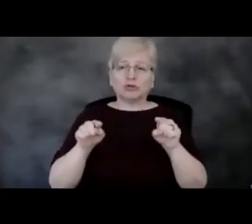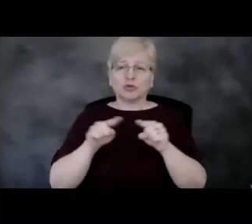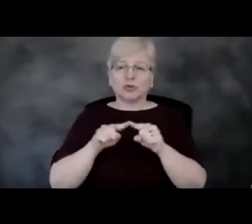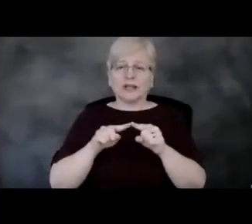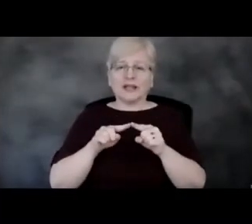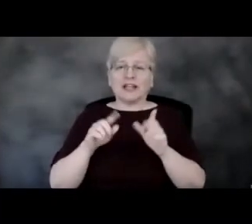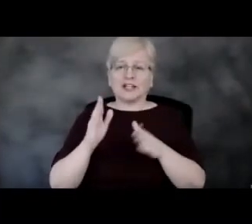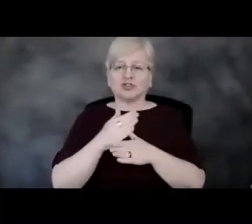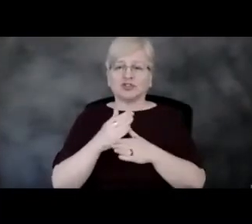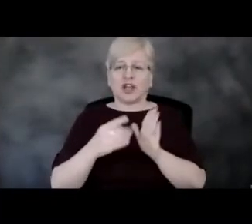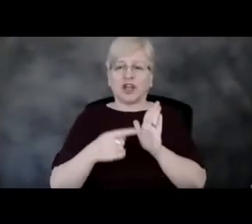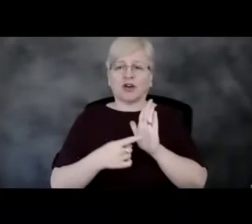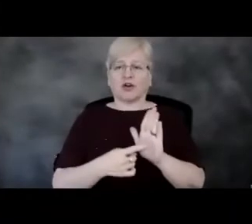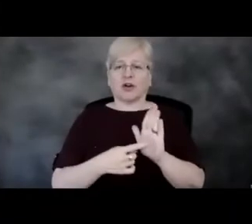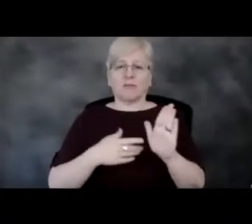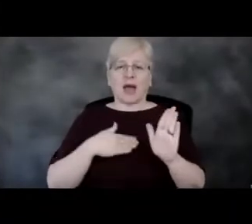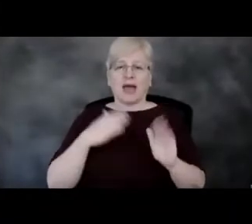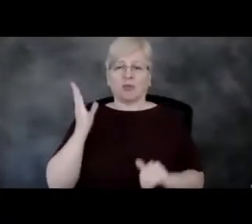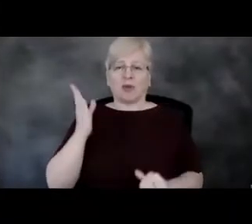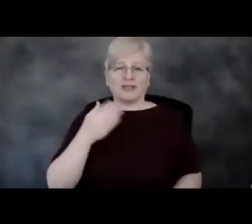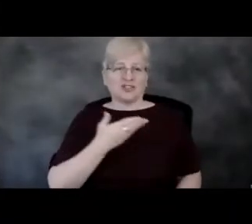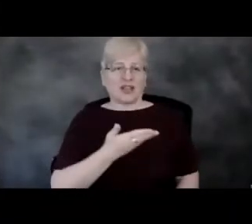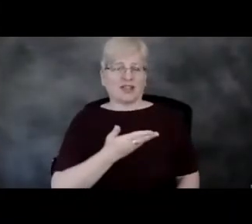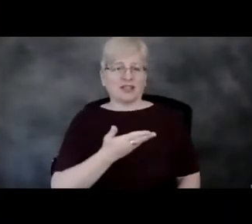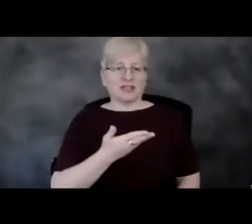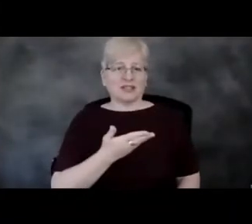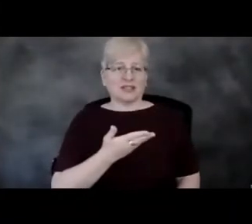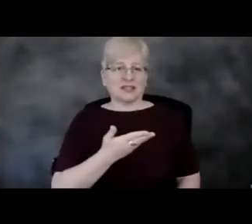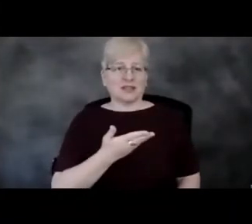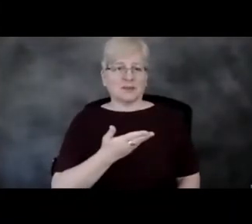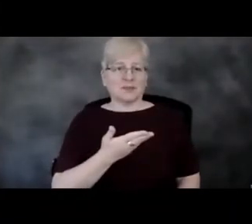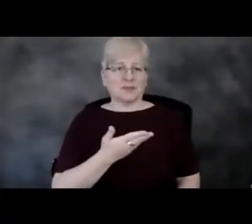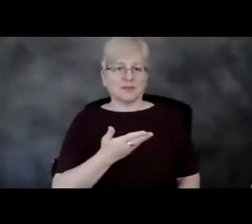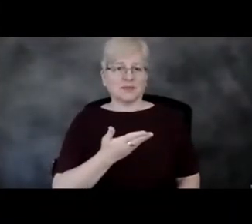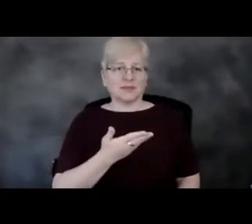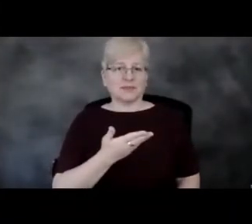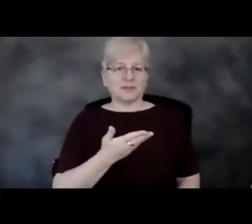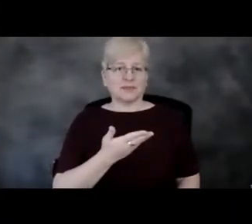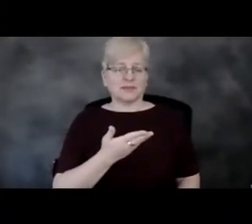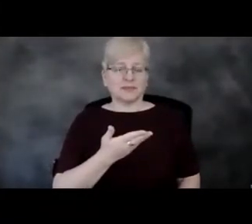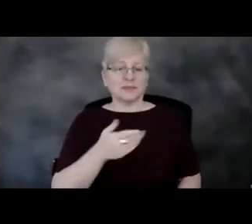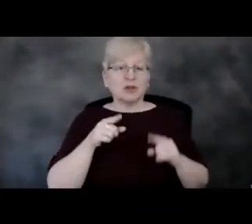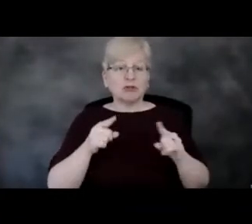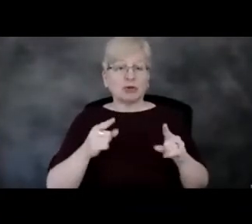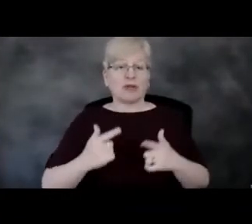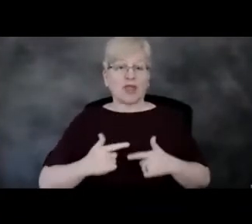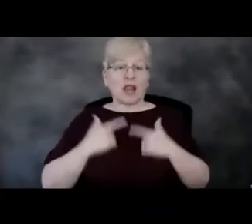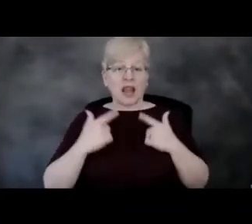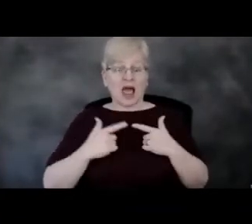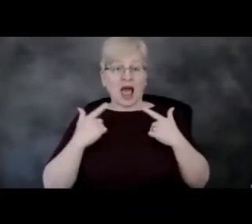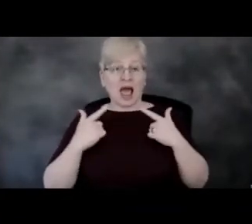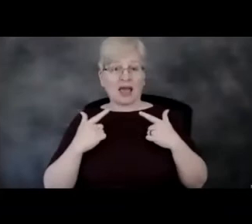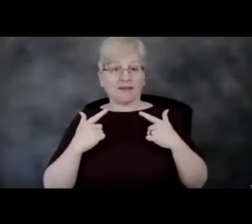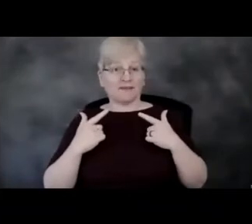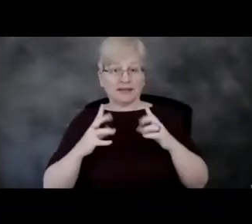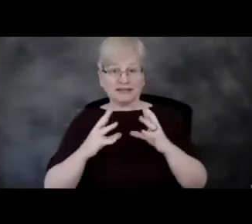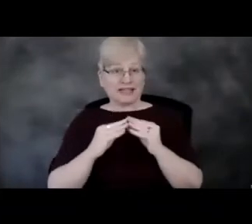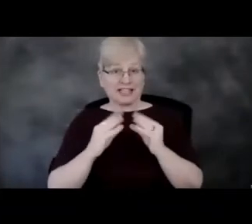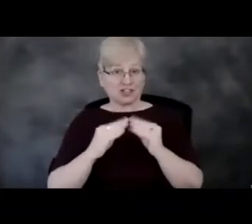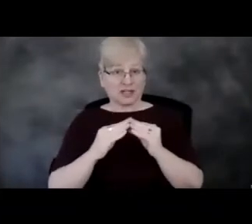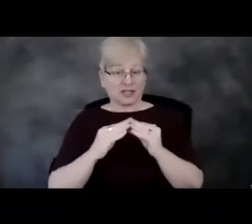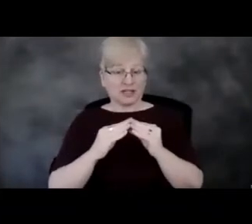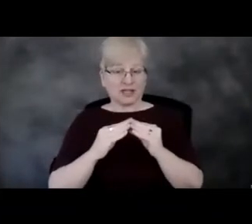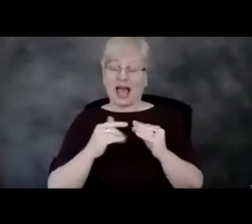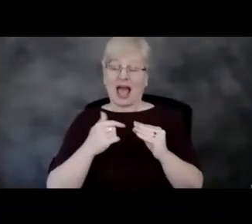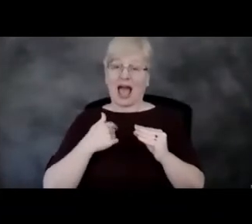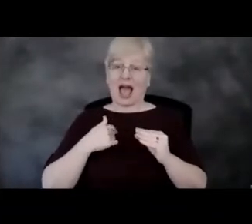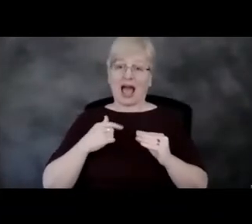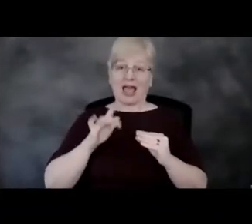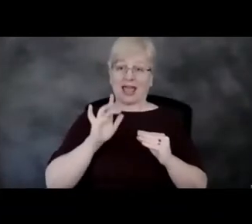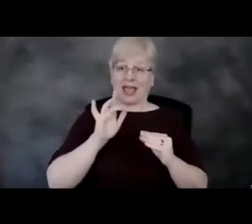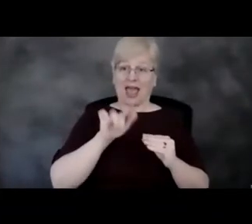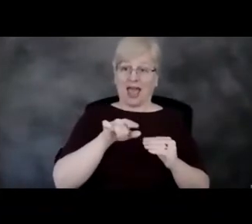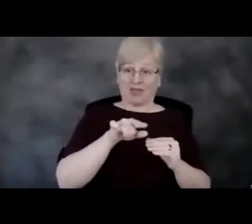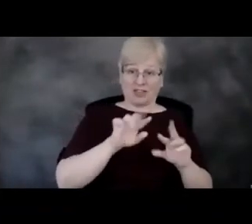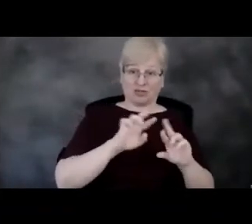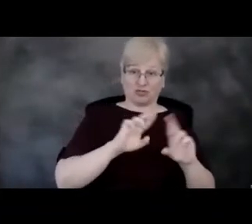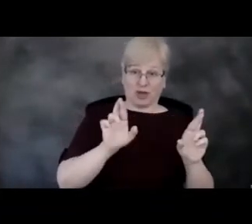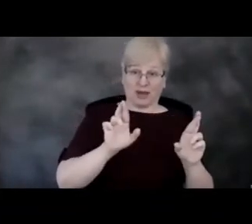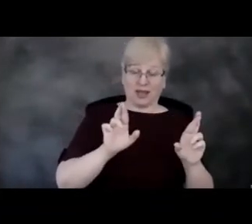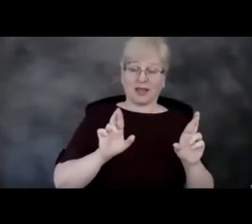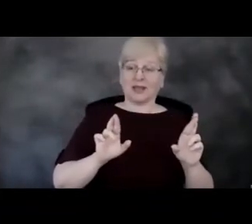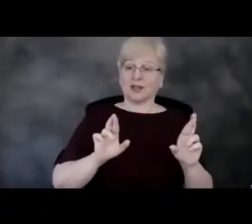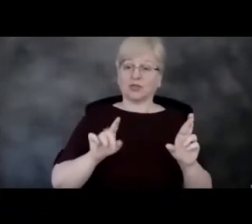17:23:59 So when during the live session, I would be ready to share my screen and then